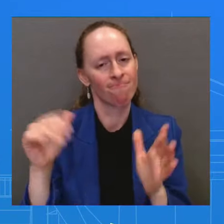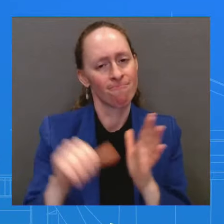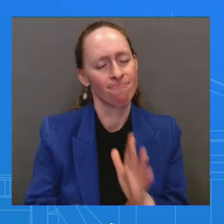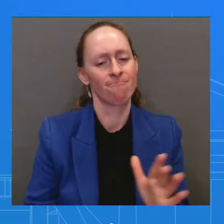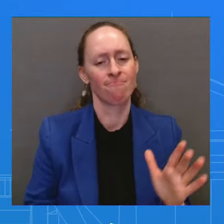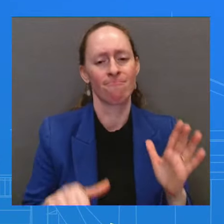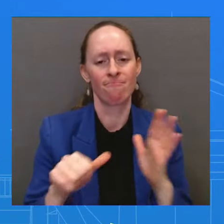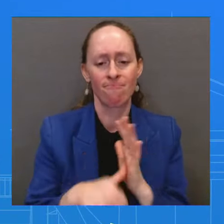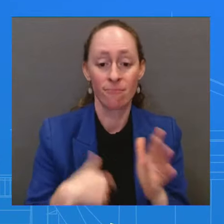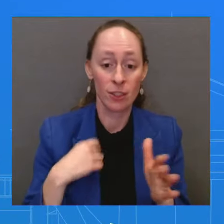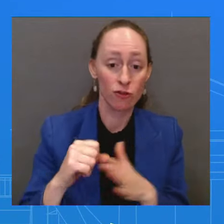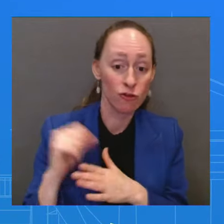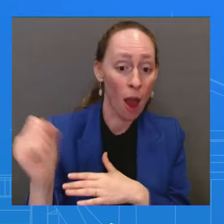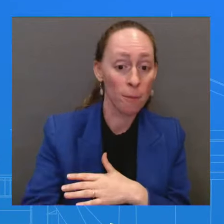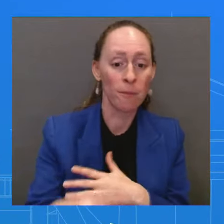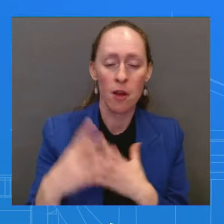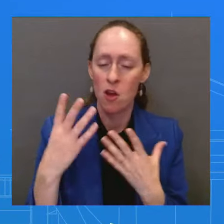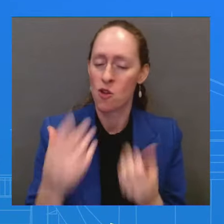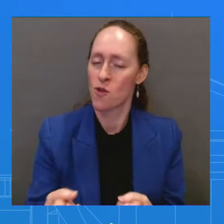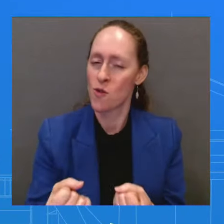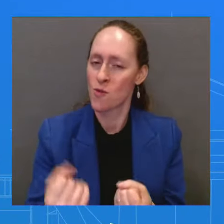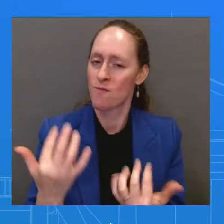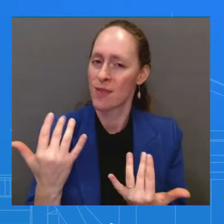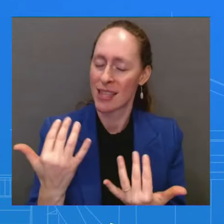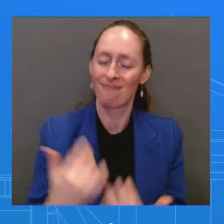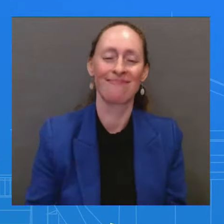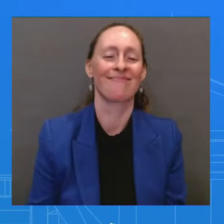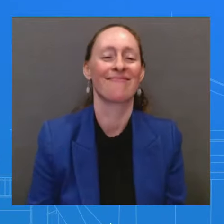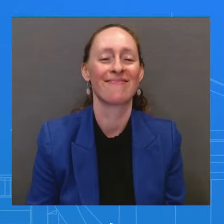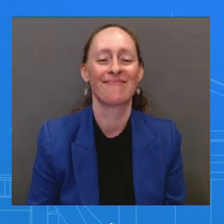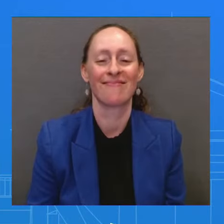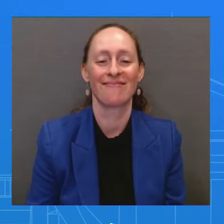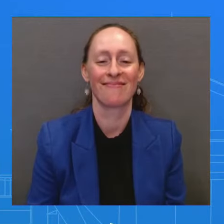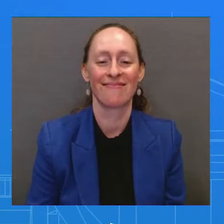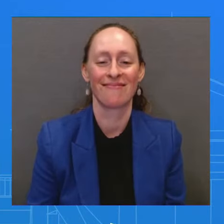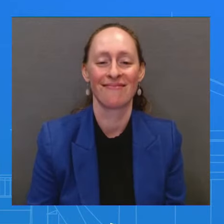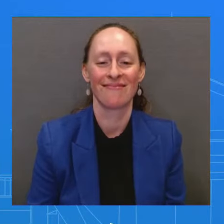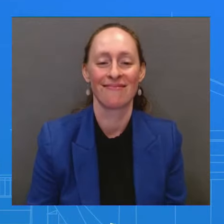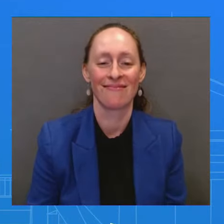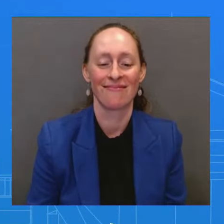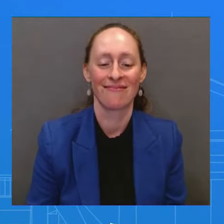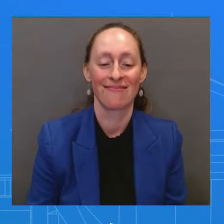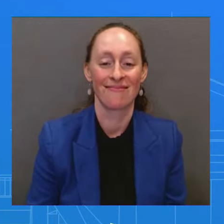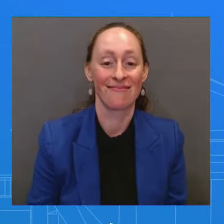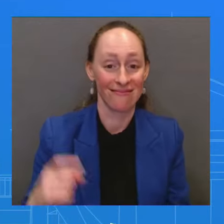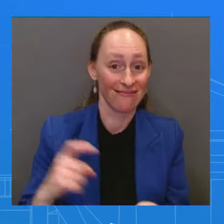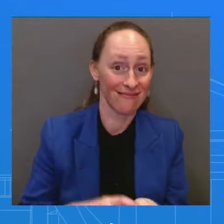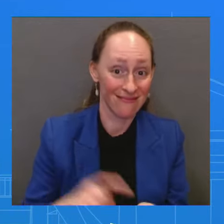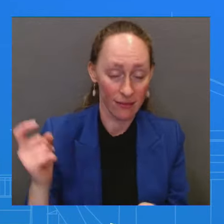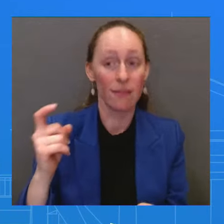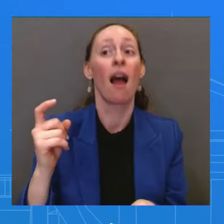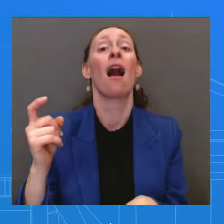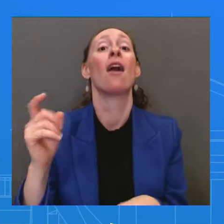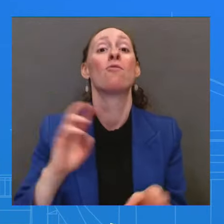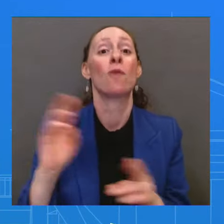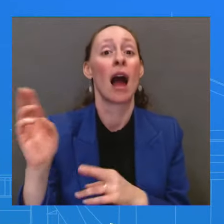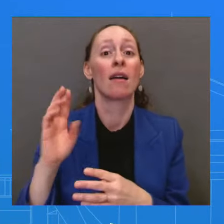We certainly will share when it will happen -- the time and day of when that will happen. I just don't have anything beyond -- beyond that. Go ahead, Gerren.